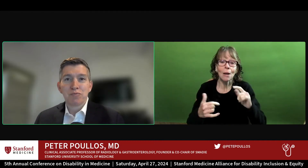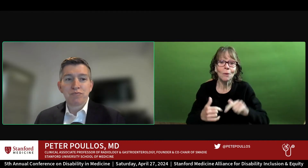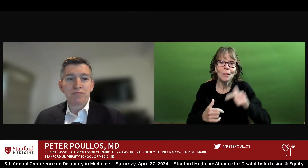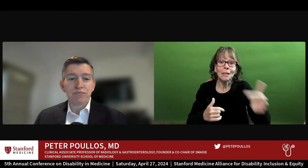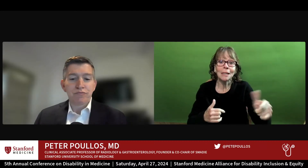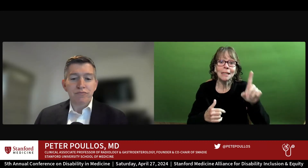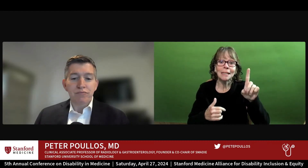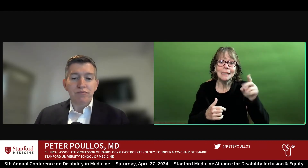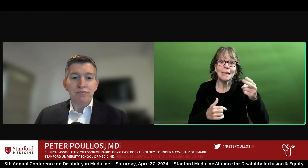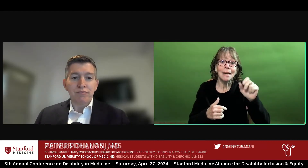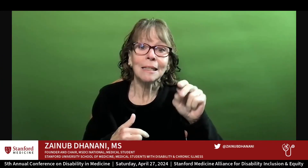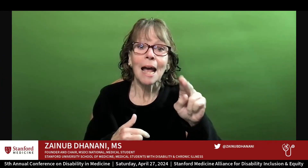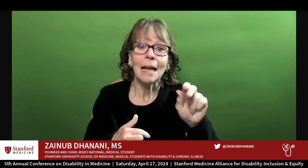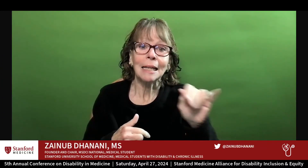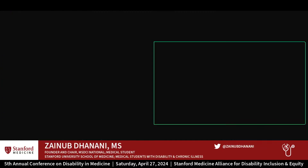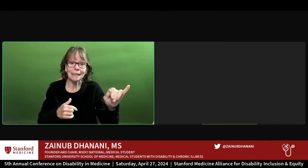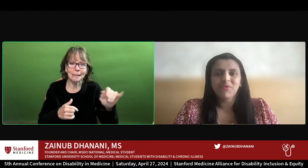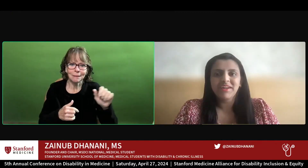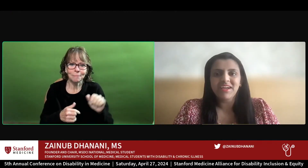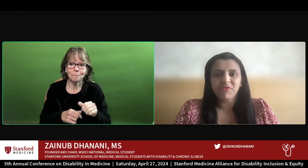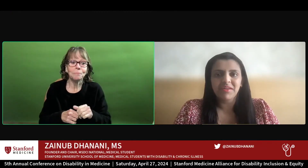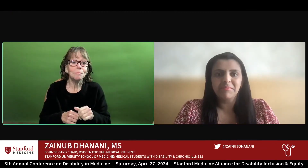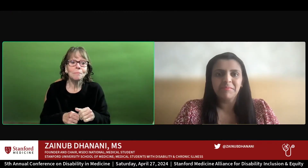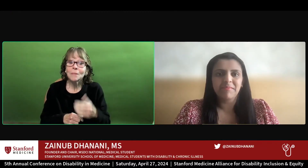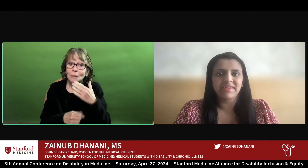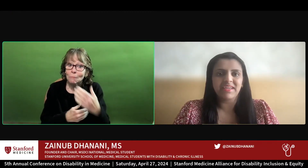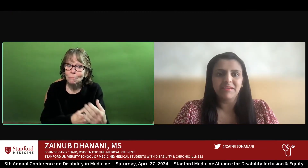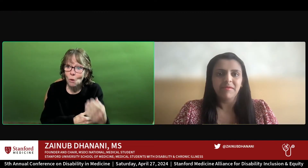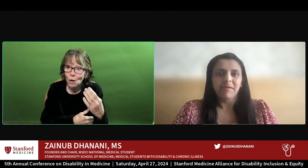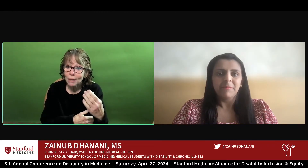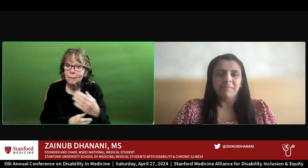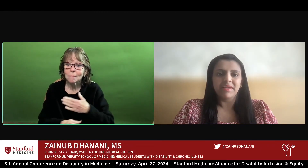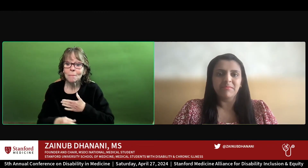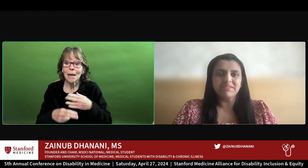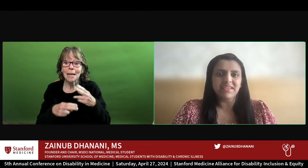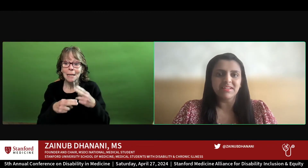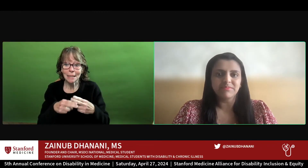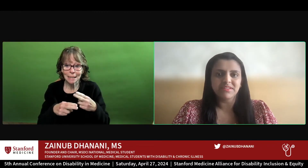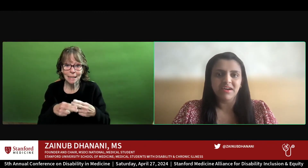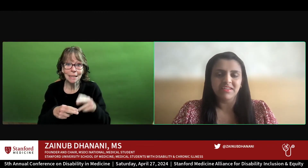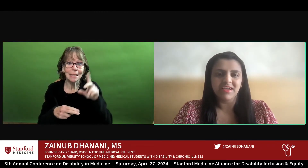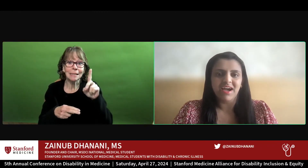Zainub Dhanani: Thank you, Dr. Poullos, good morning everyone. My name is Zainub Dhanani,